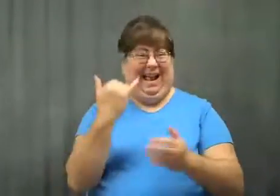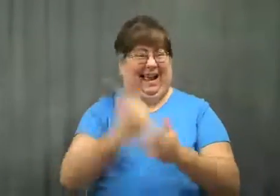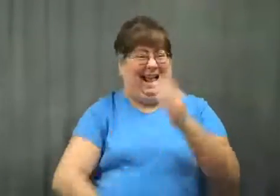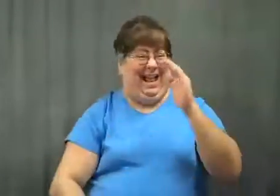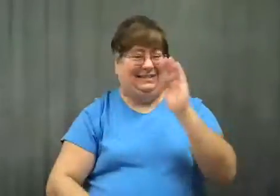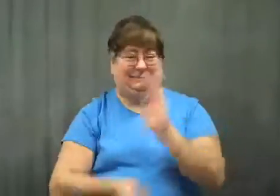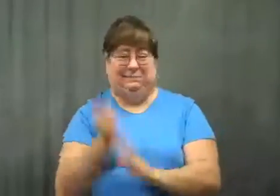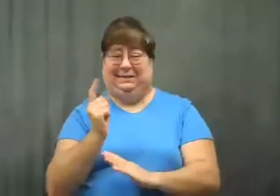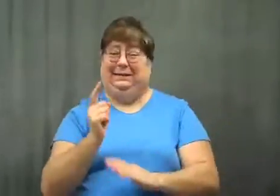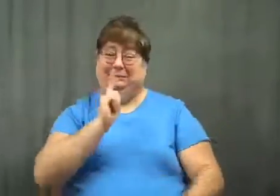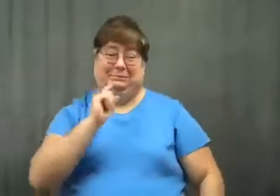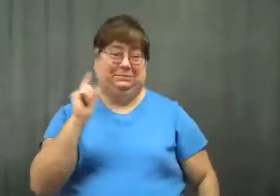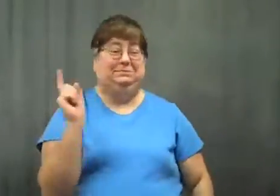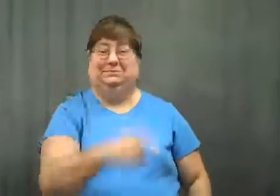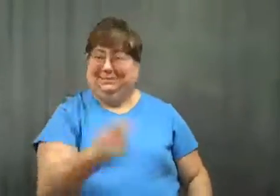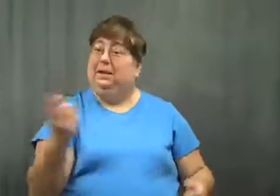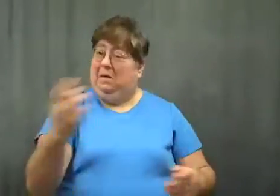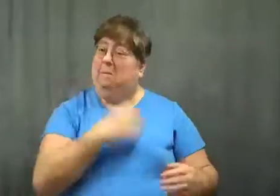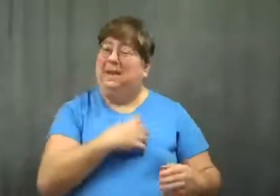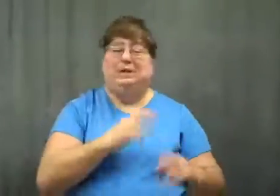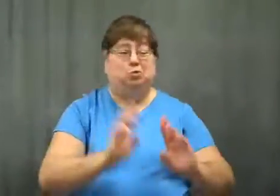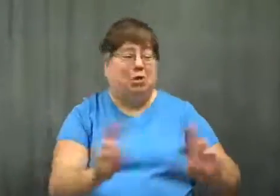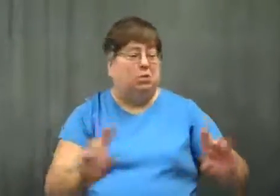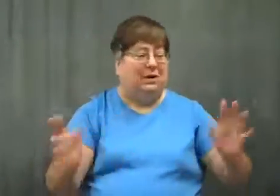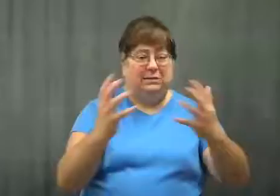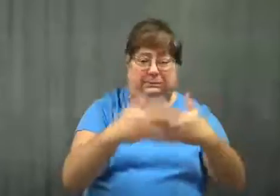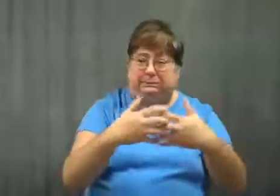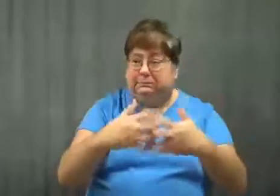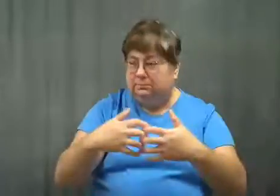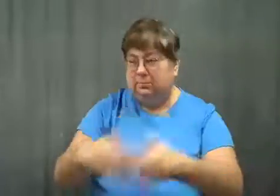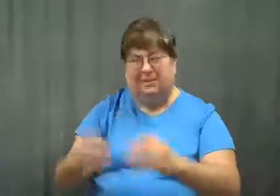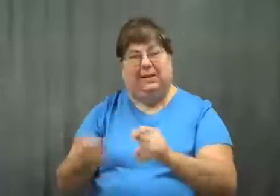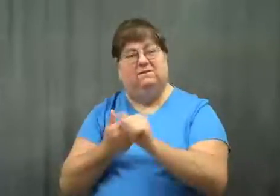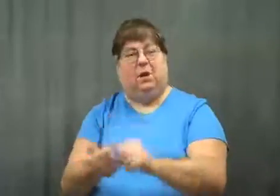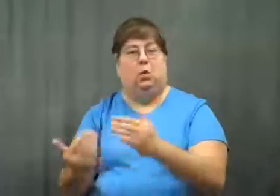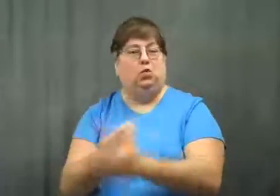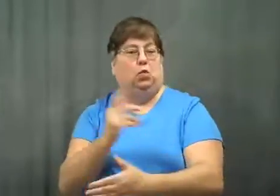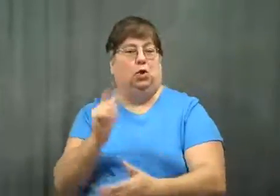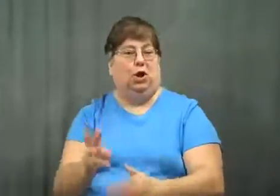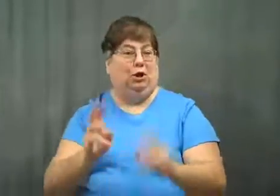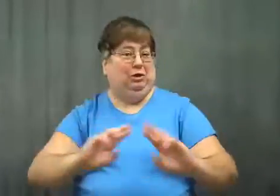This was last minute. Police forces were preparing to enforce the law.